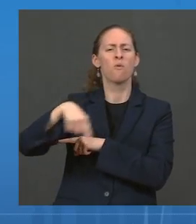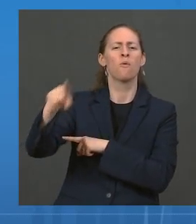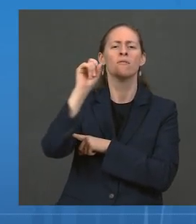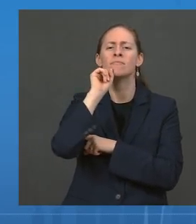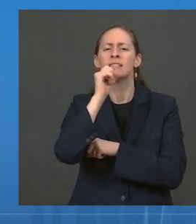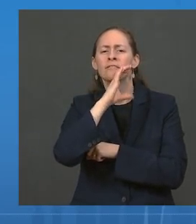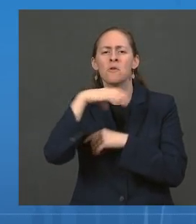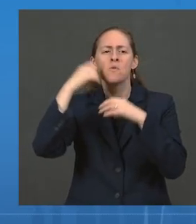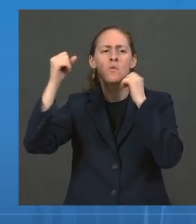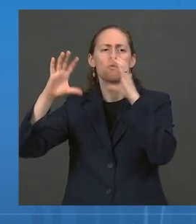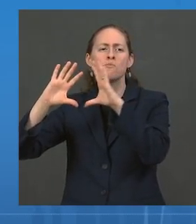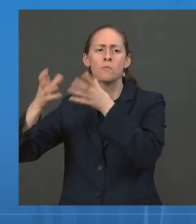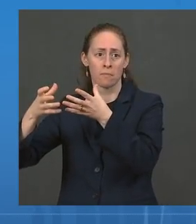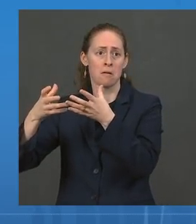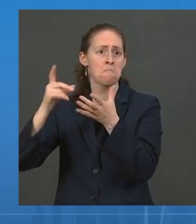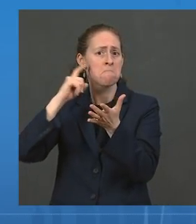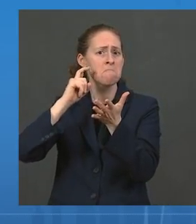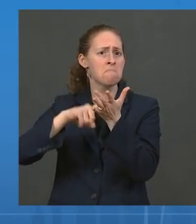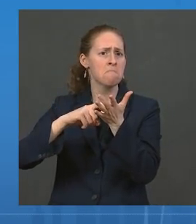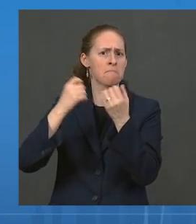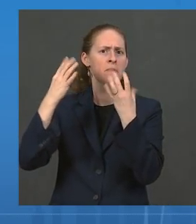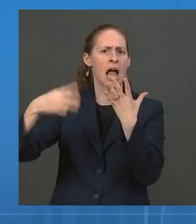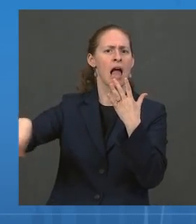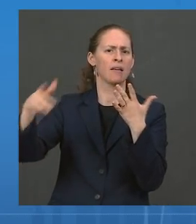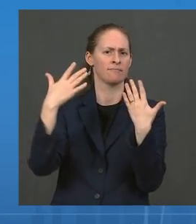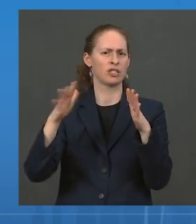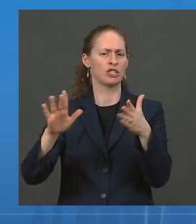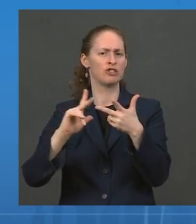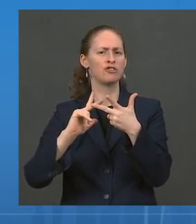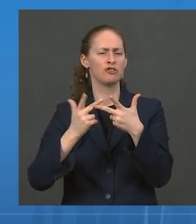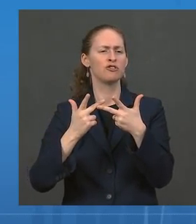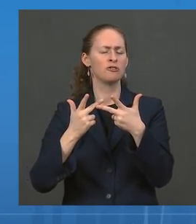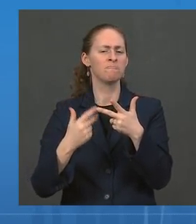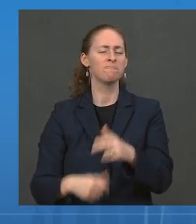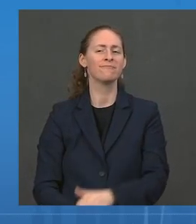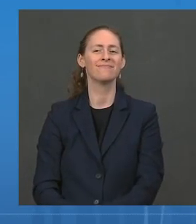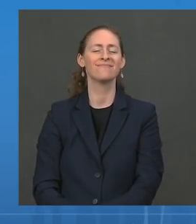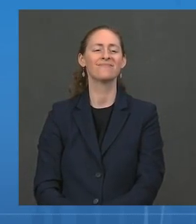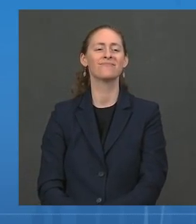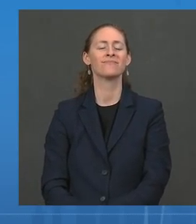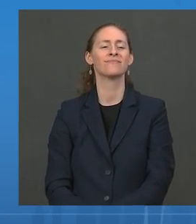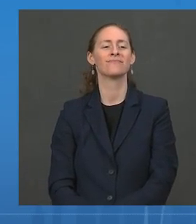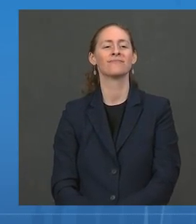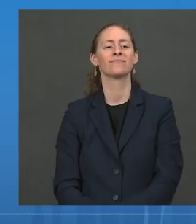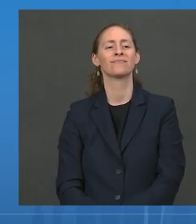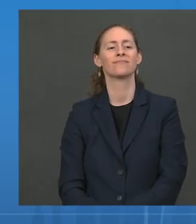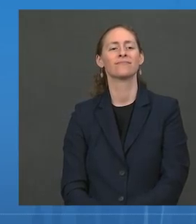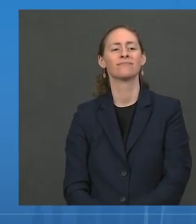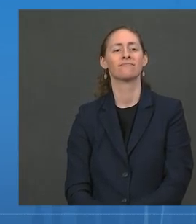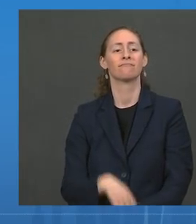That's compared to the almost three months it took to get half of all seniors a first shot when the vaccination program